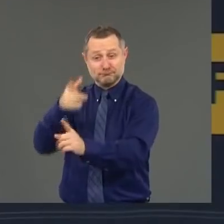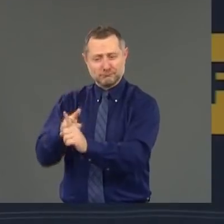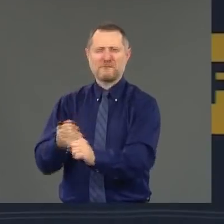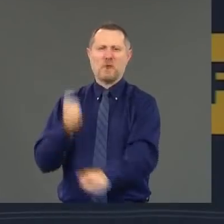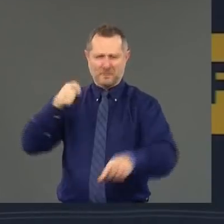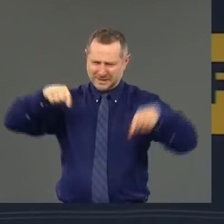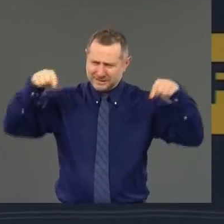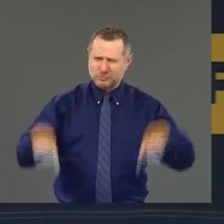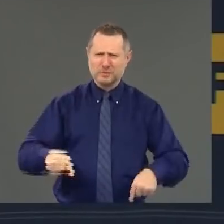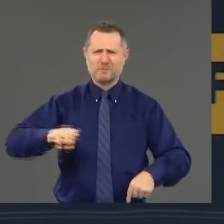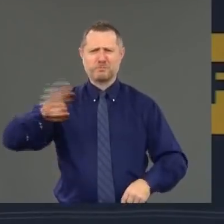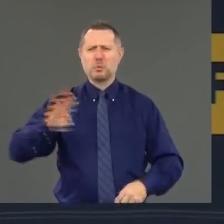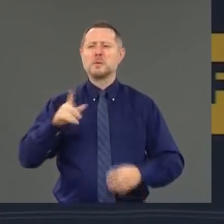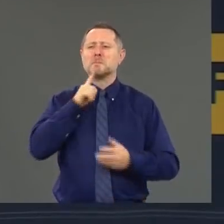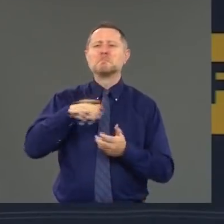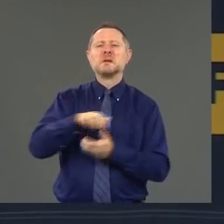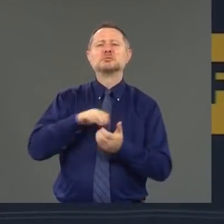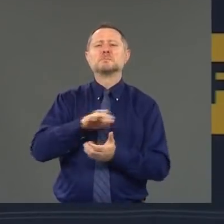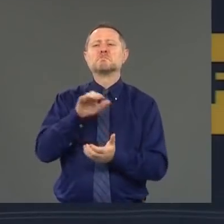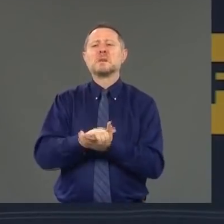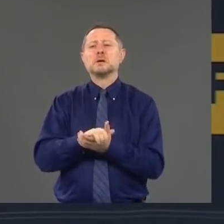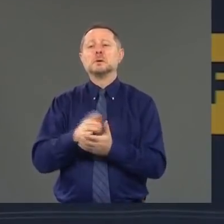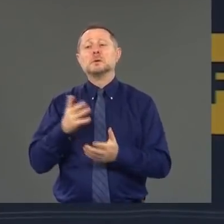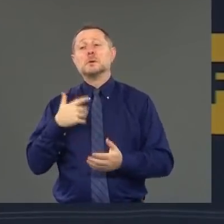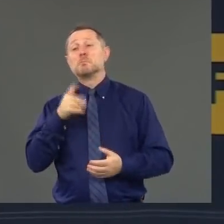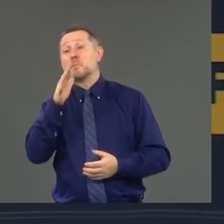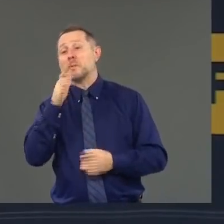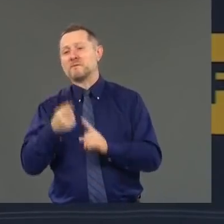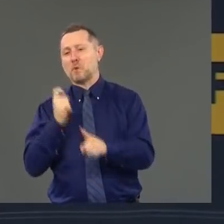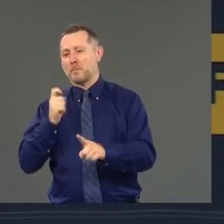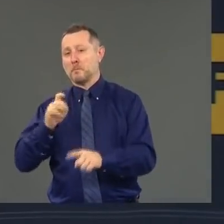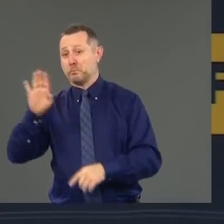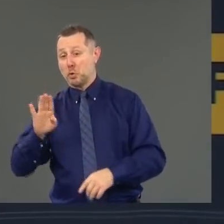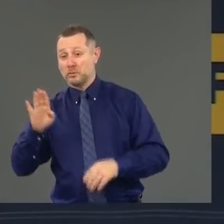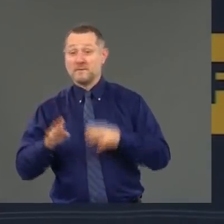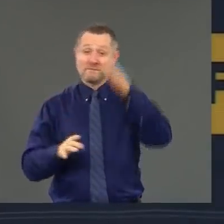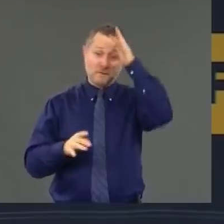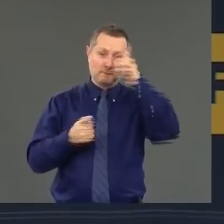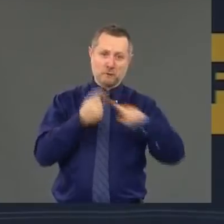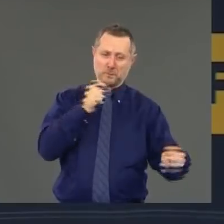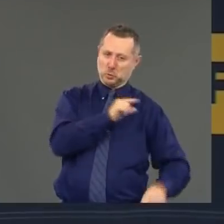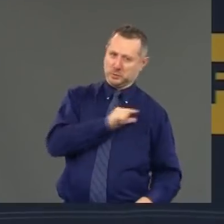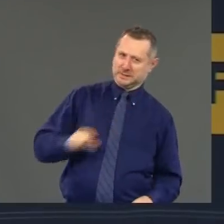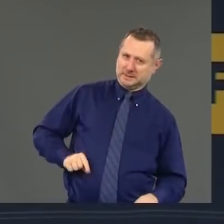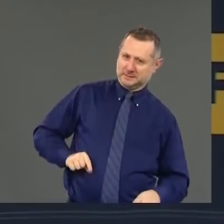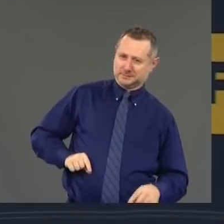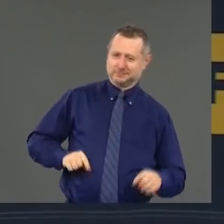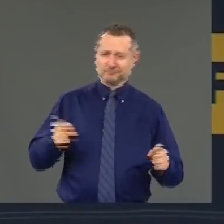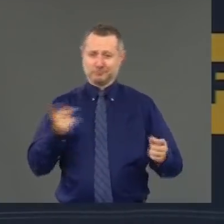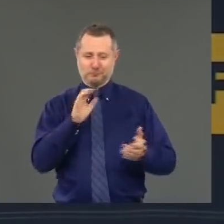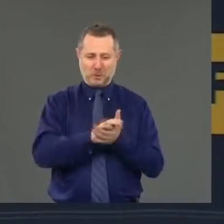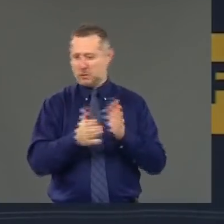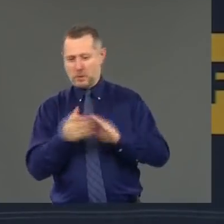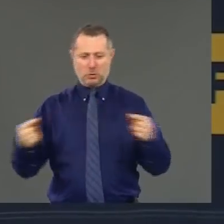BACK IN BROOKLYN. MY GRANDPARENTS ARE FROM HERE. I'M FROM A MIXED MARRIAGE IN NEW YORK CITY. MY MOTHER FROM BROOKLYN, MY